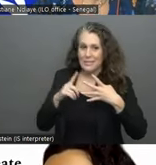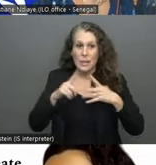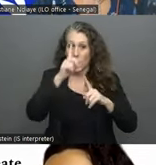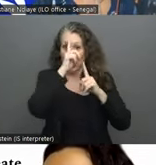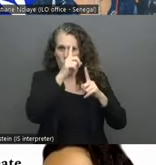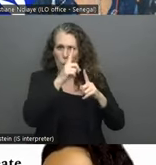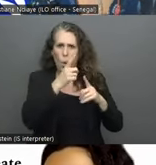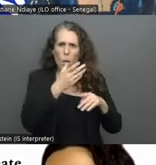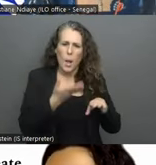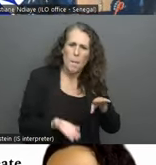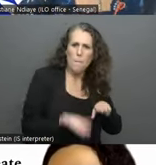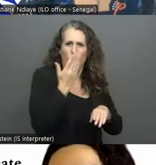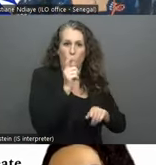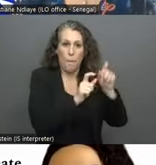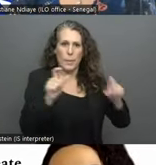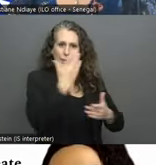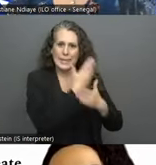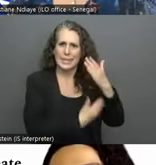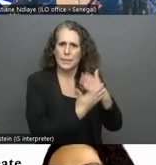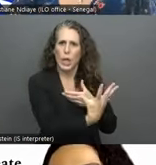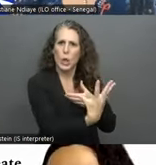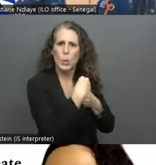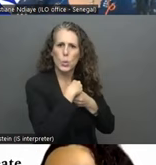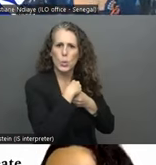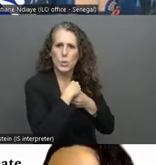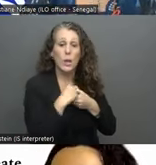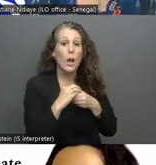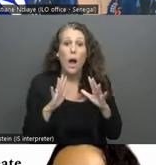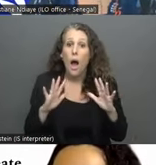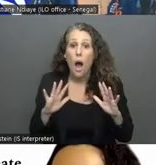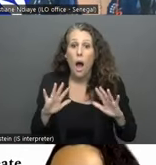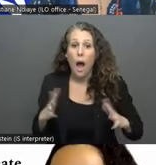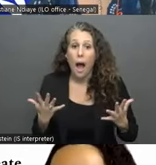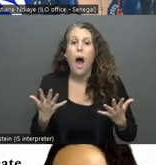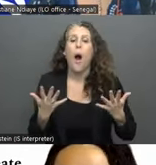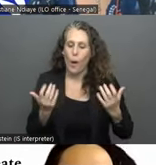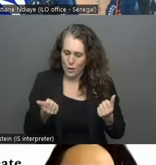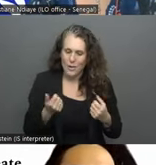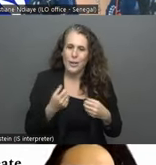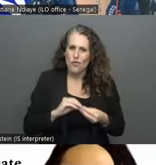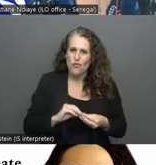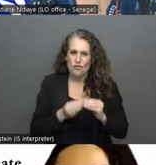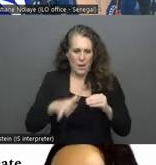people with disabilities, and that is through creating safe spaces, be it in the physical